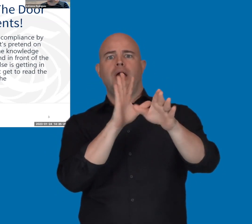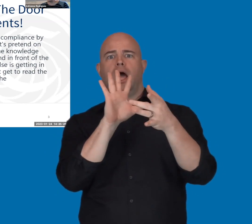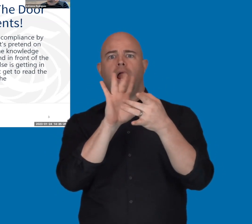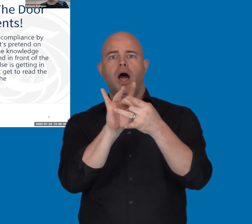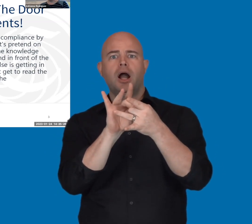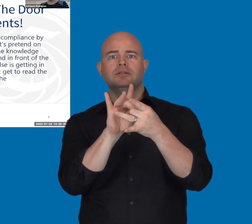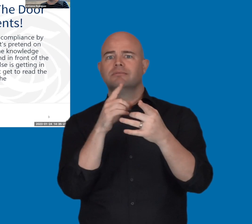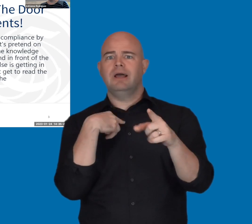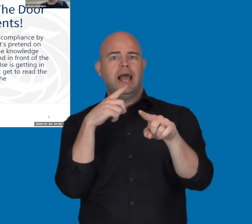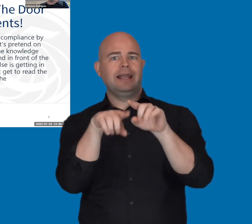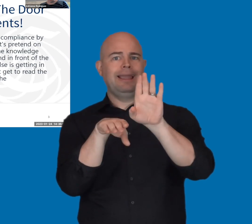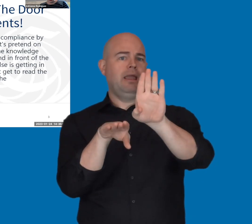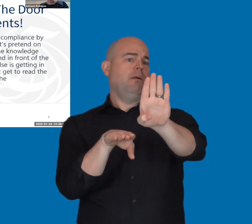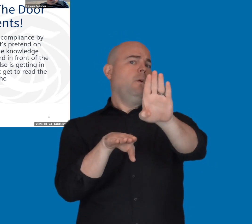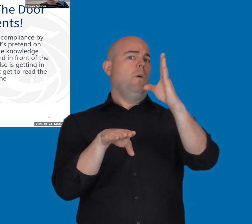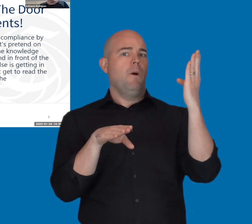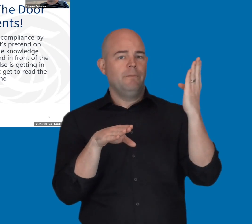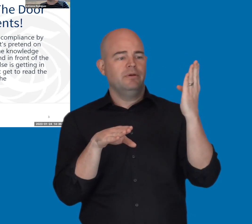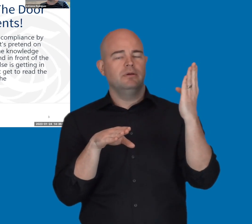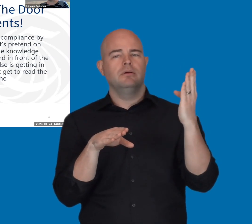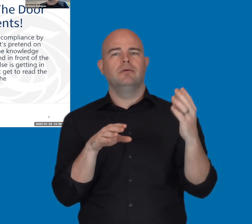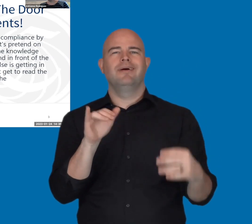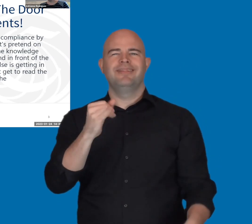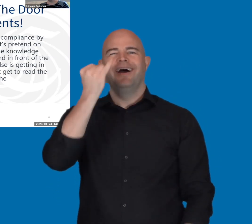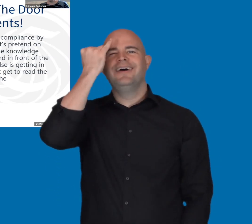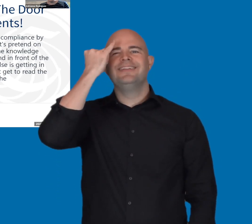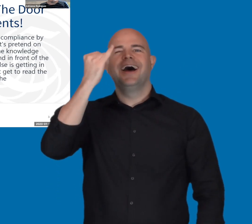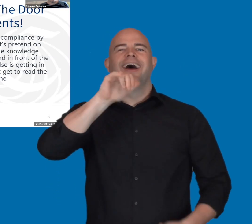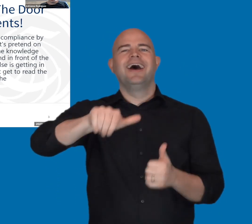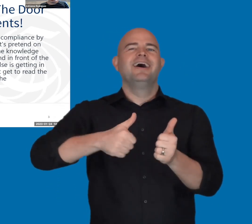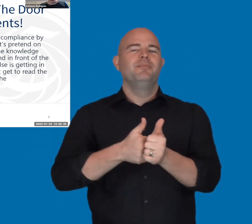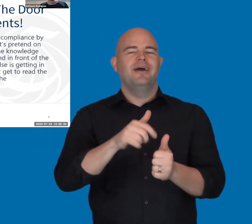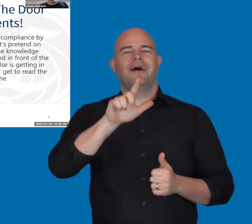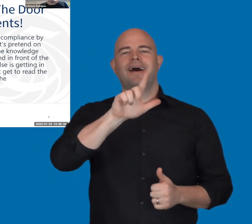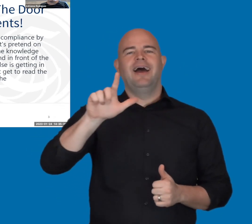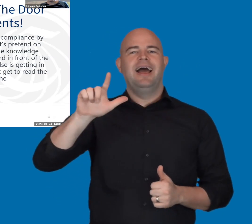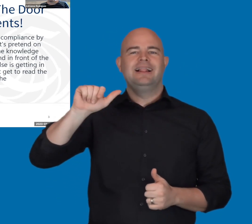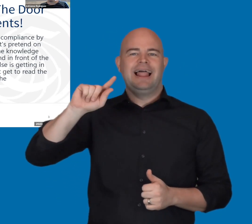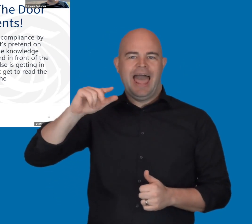So, that's kind of how LLATCCH came about. So, what is LLATCCH? What does that stand for?